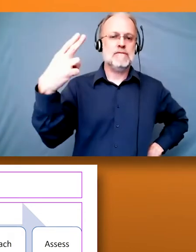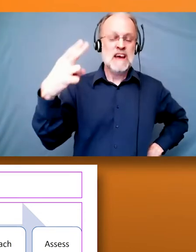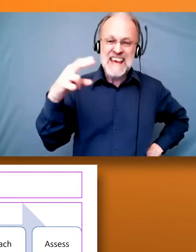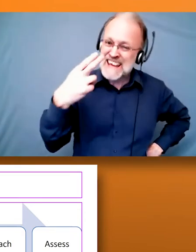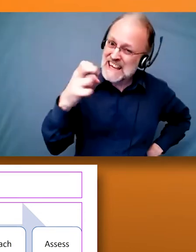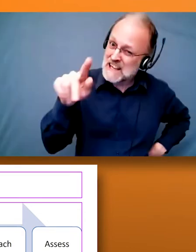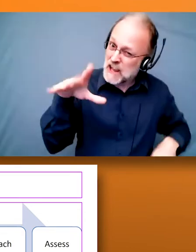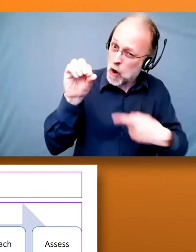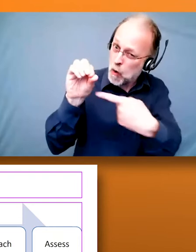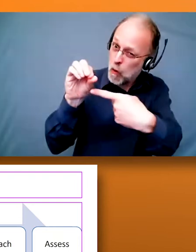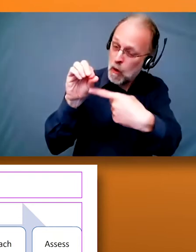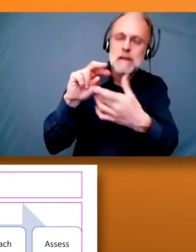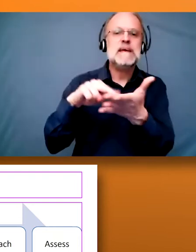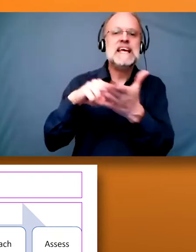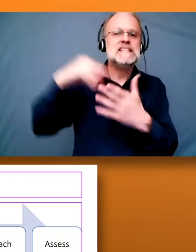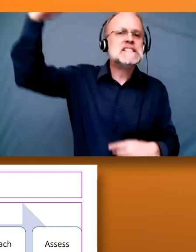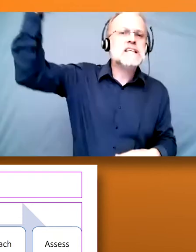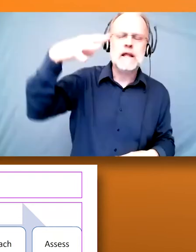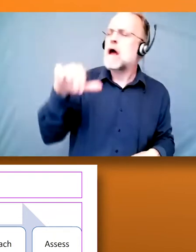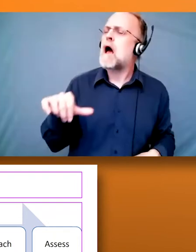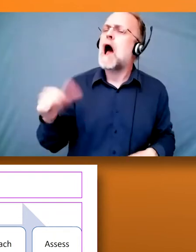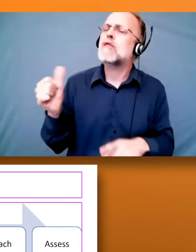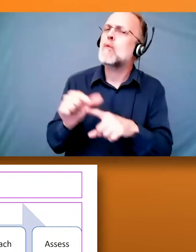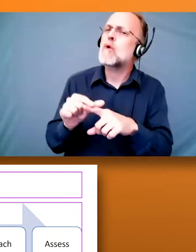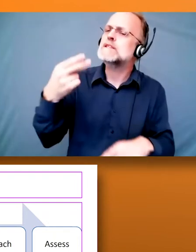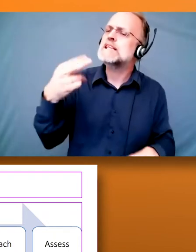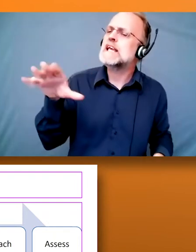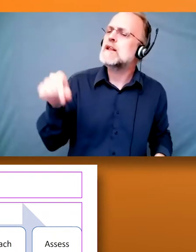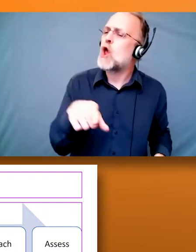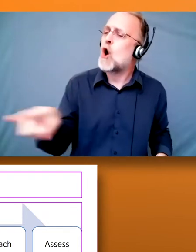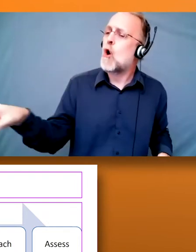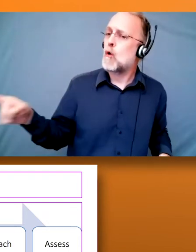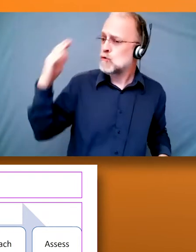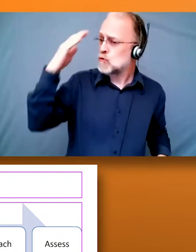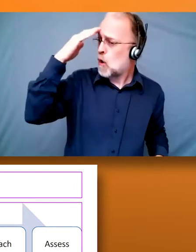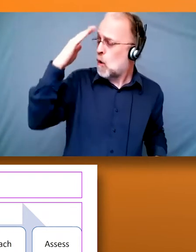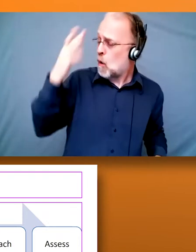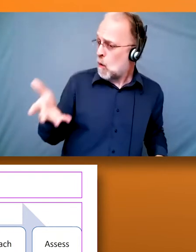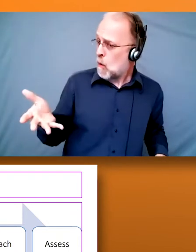So helio, you know, meaning sun. Are there other words with helio in it that you could